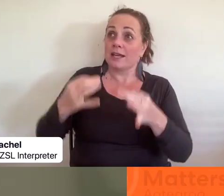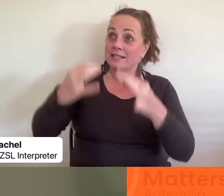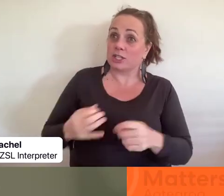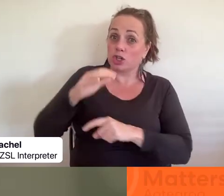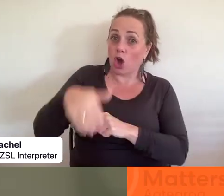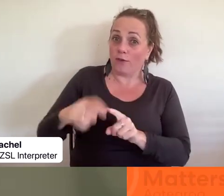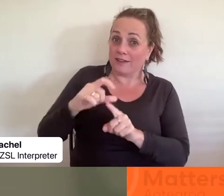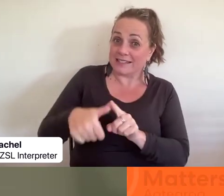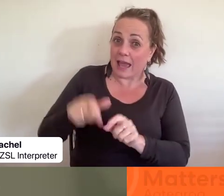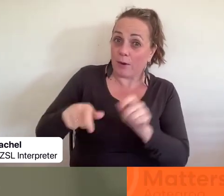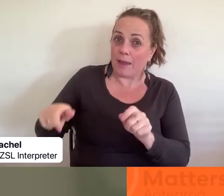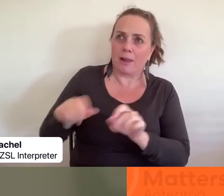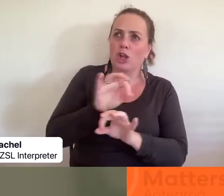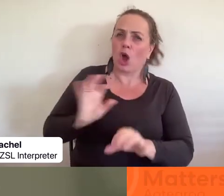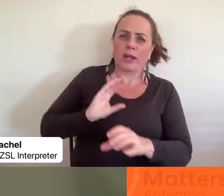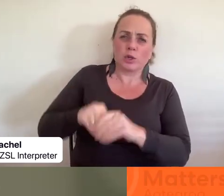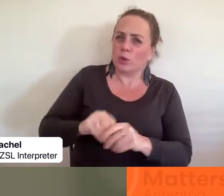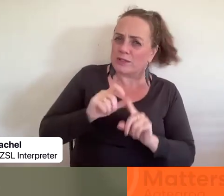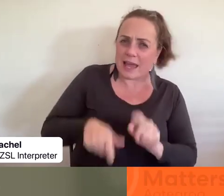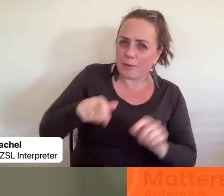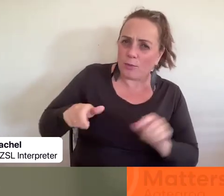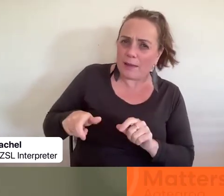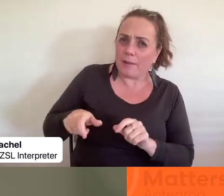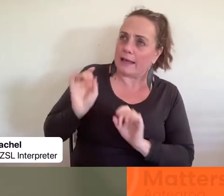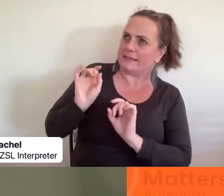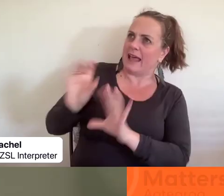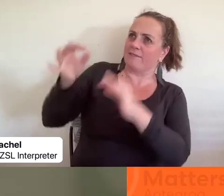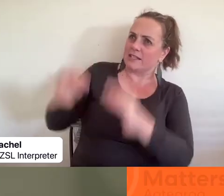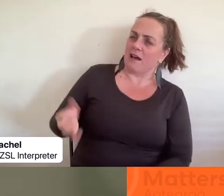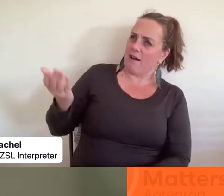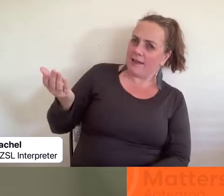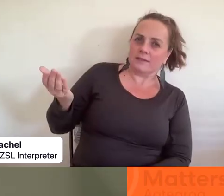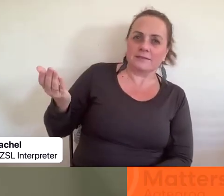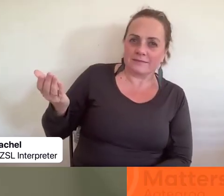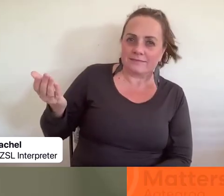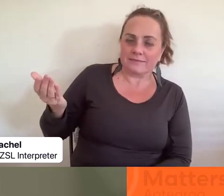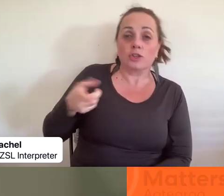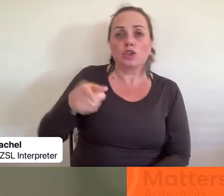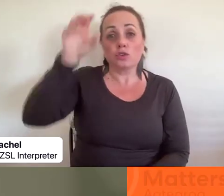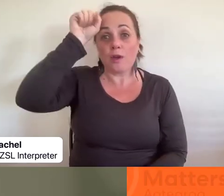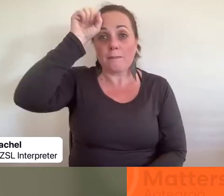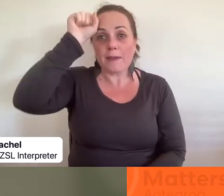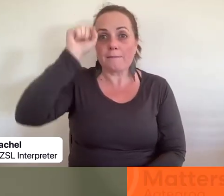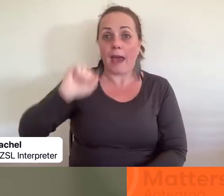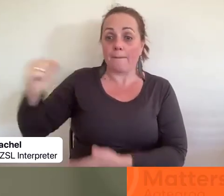made without disabled representation. If you remember when they cut our budgets, they had